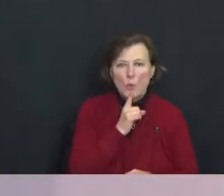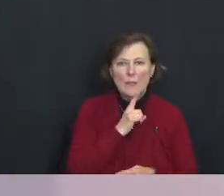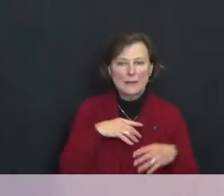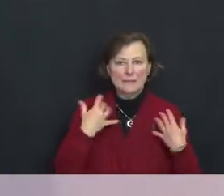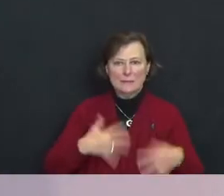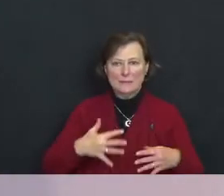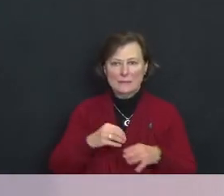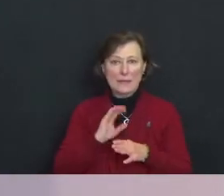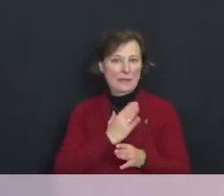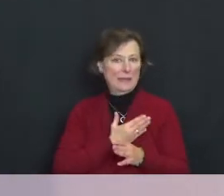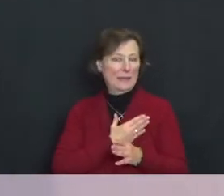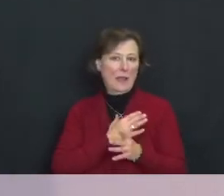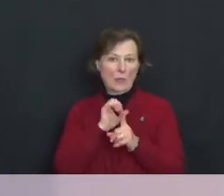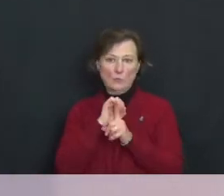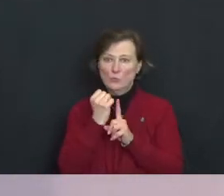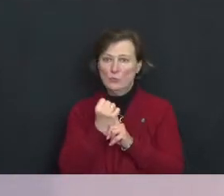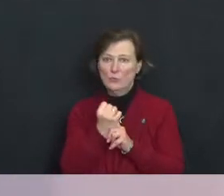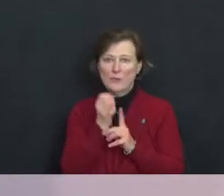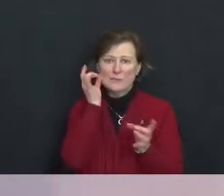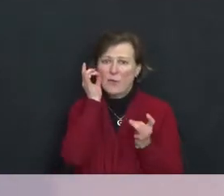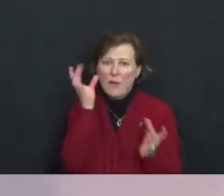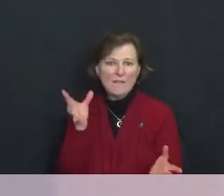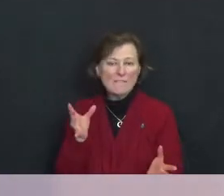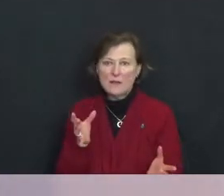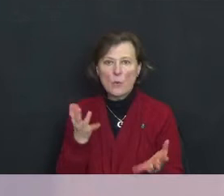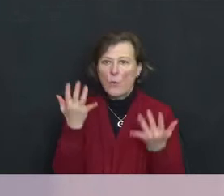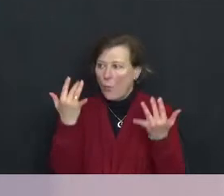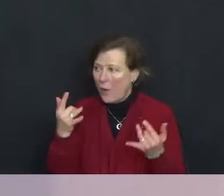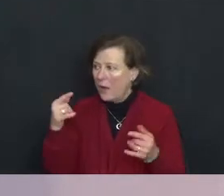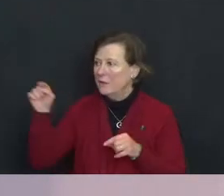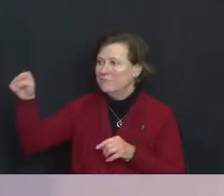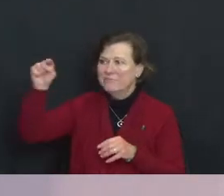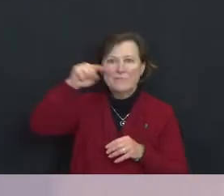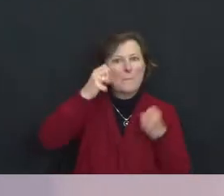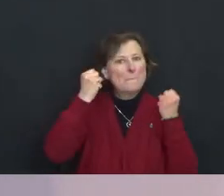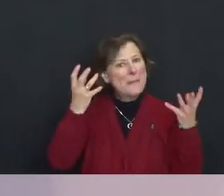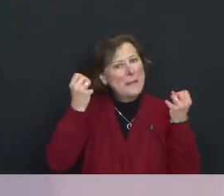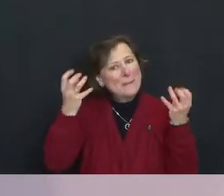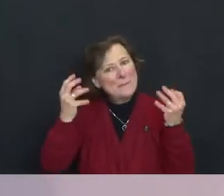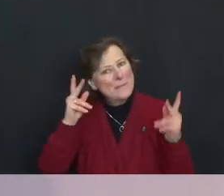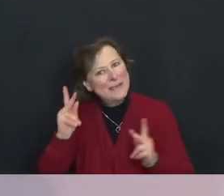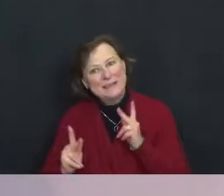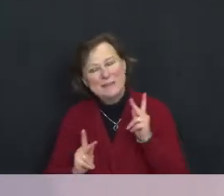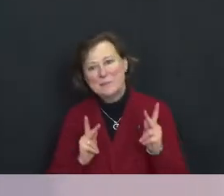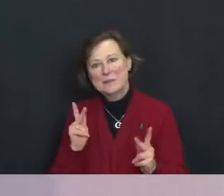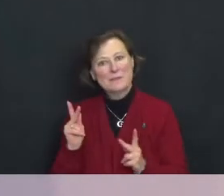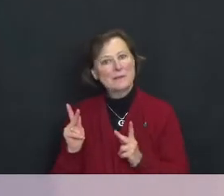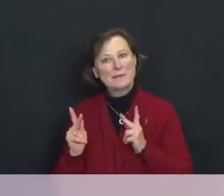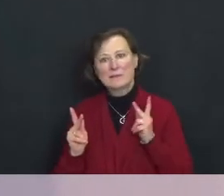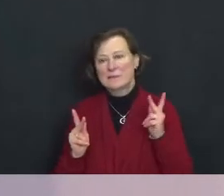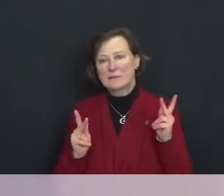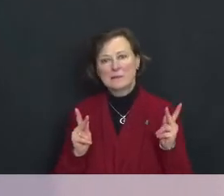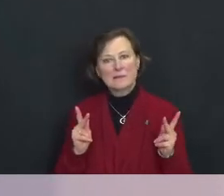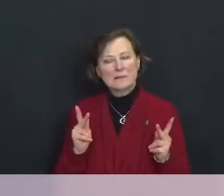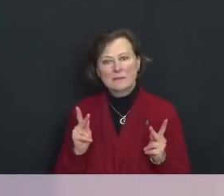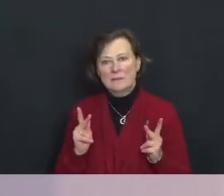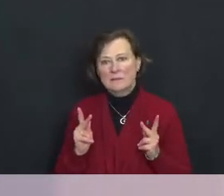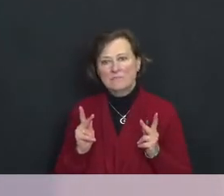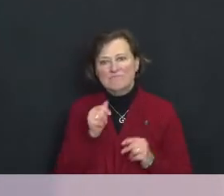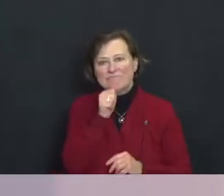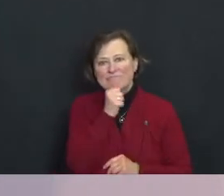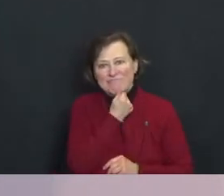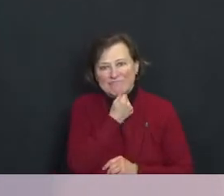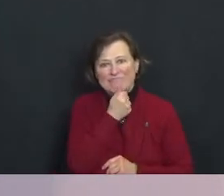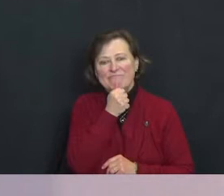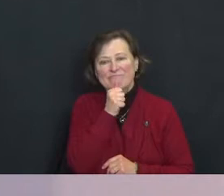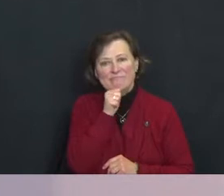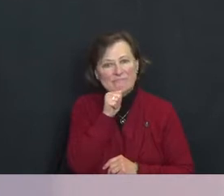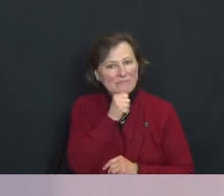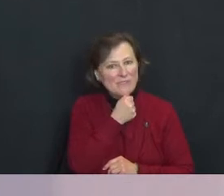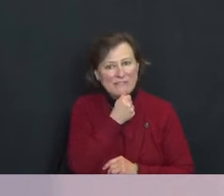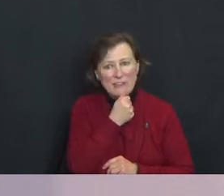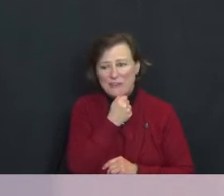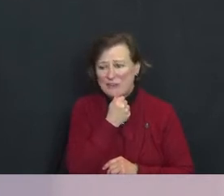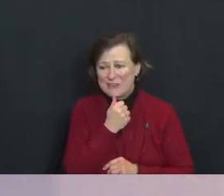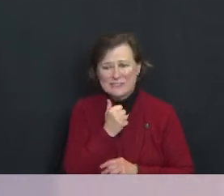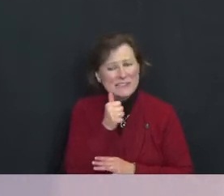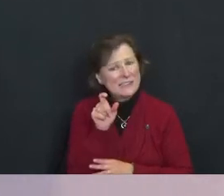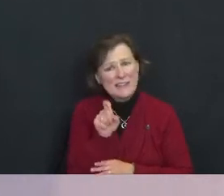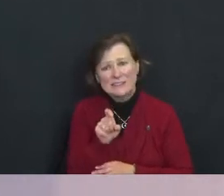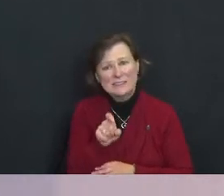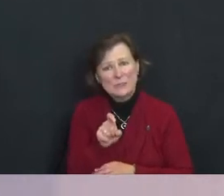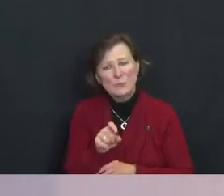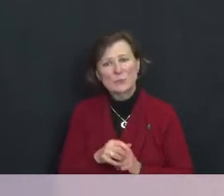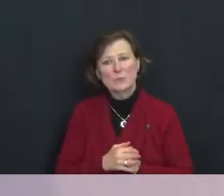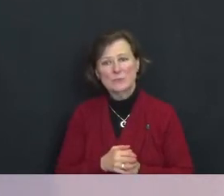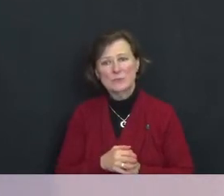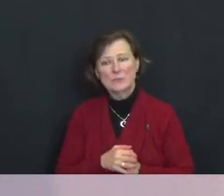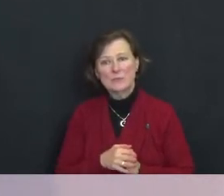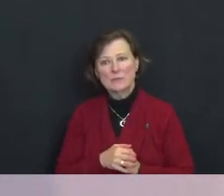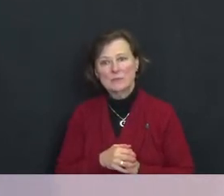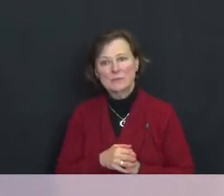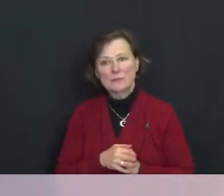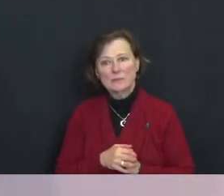It's dreadful, why should so many people - why should so many people - suffer so needlessly